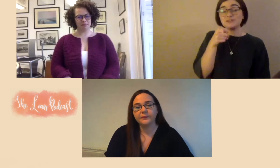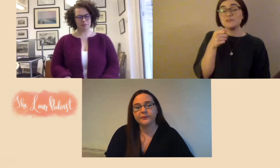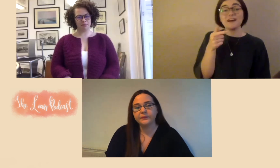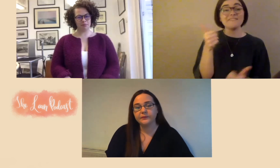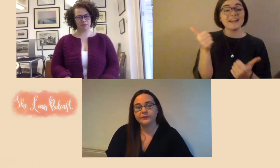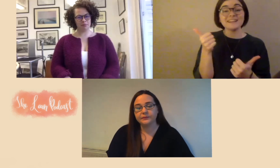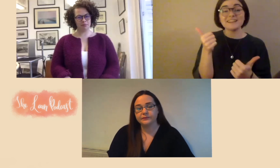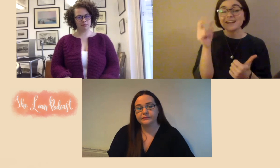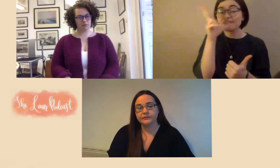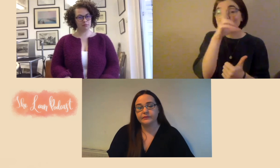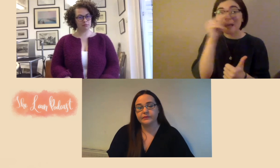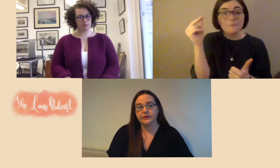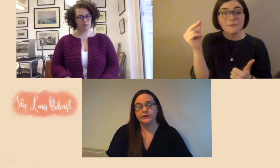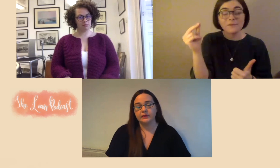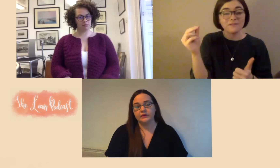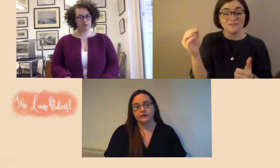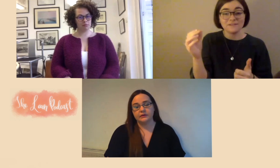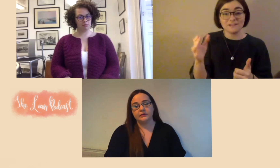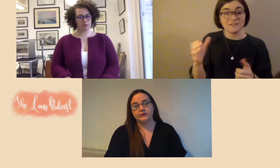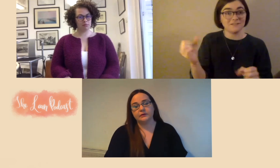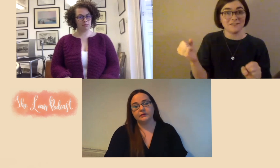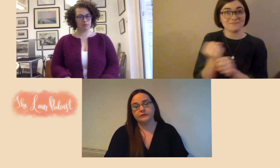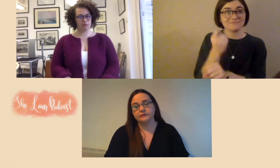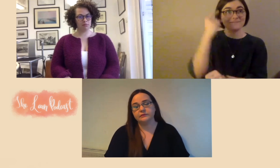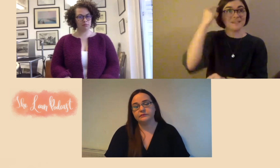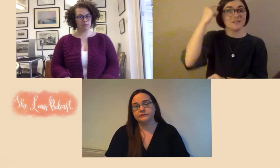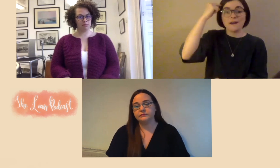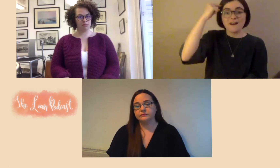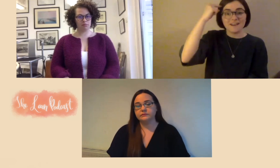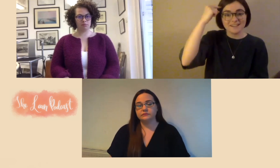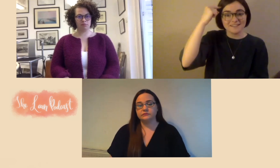Just to make sure that things are able to run smoothly when it comes to us.